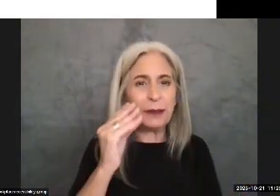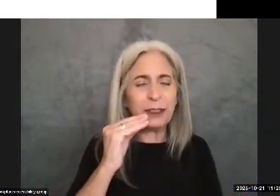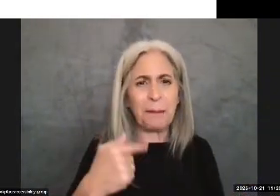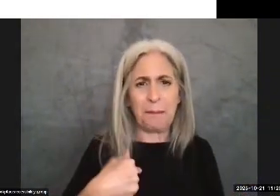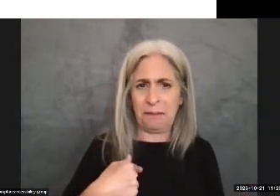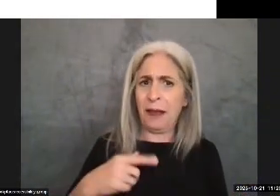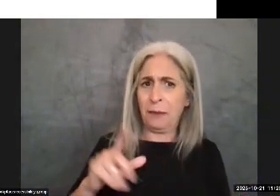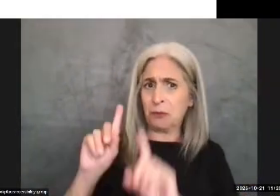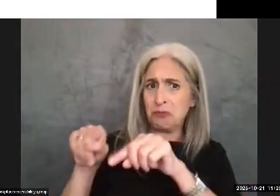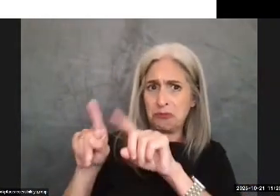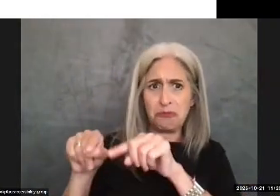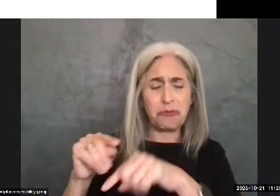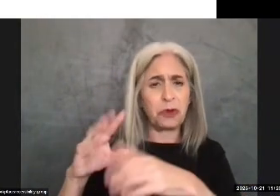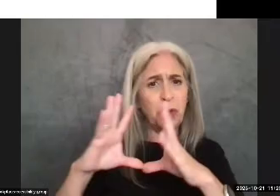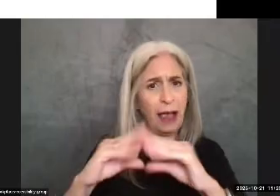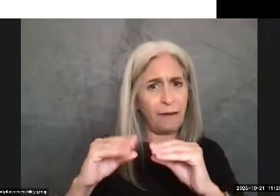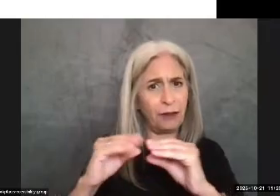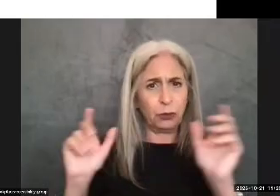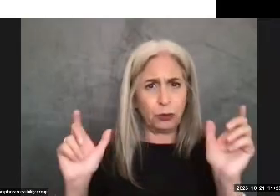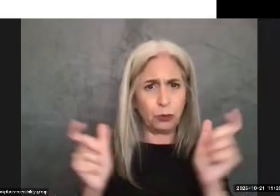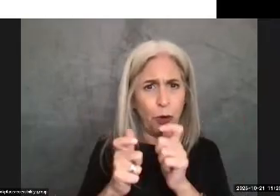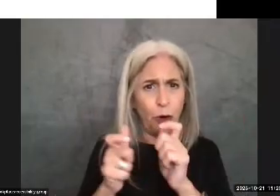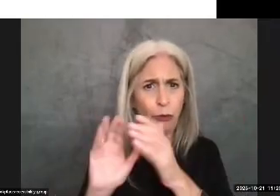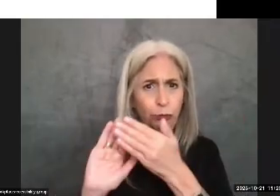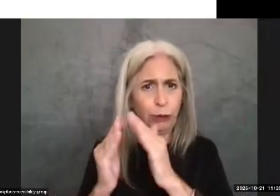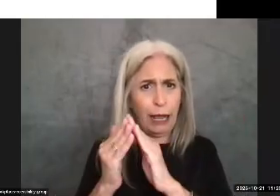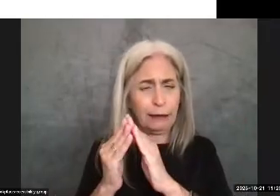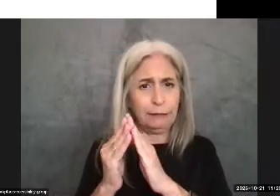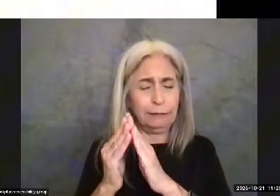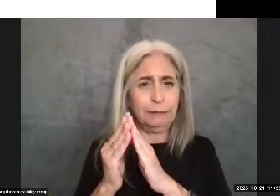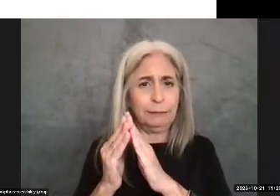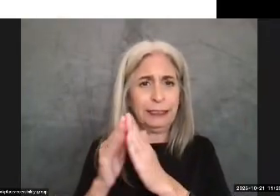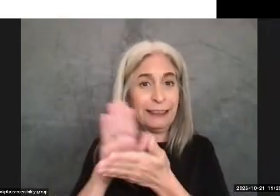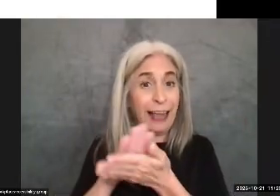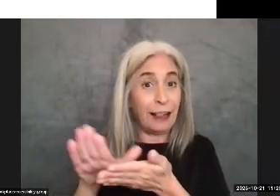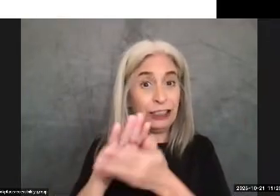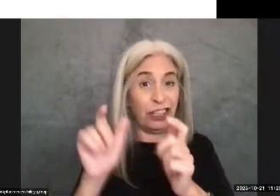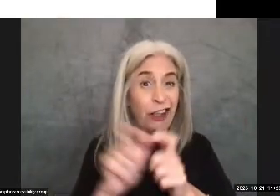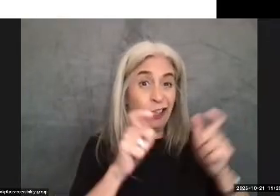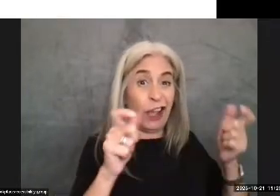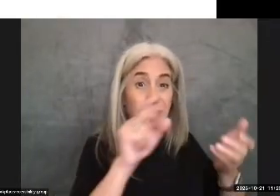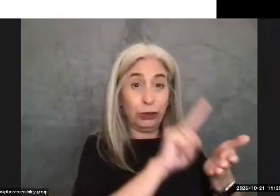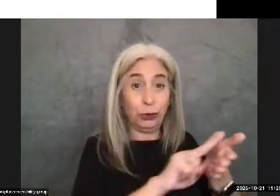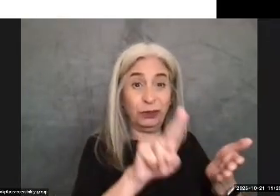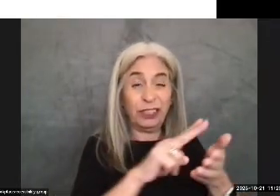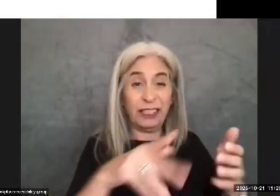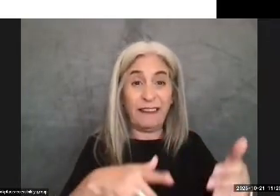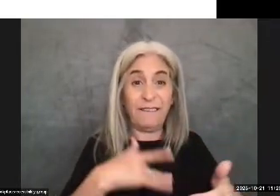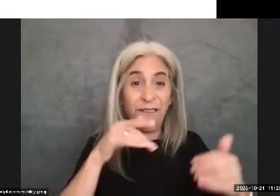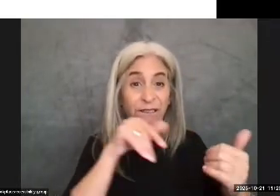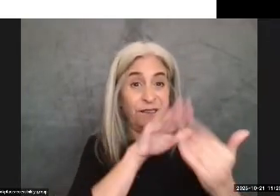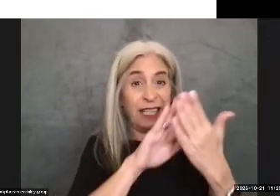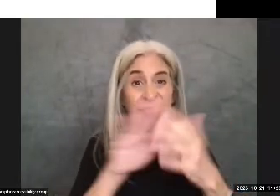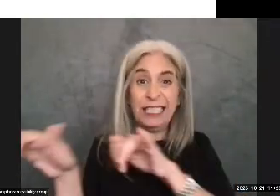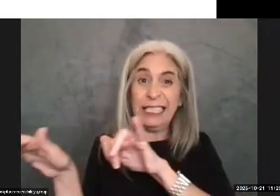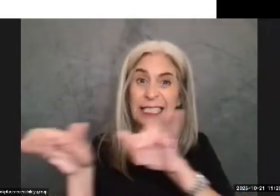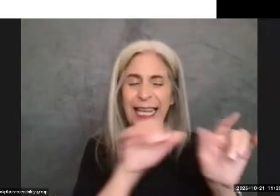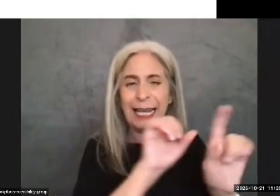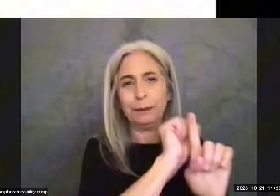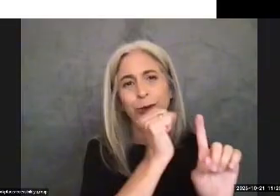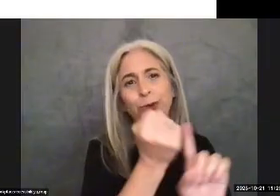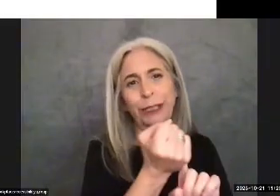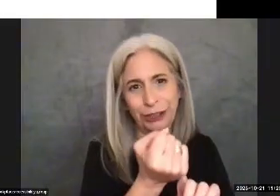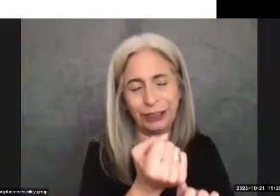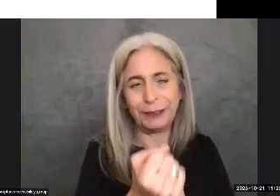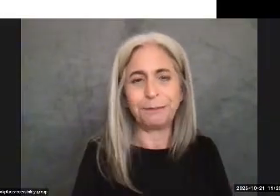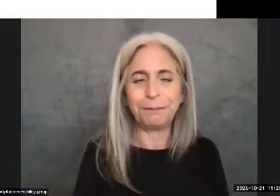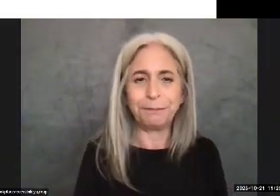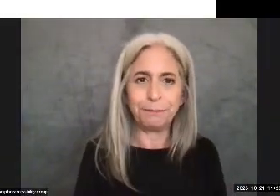Kathleen DeForest: I have been at conferences where very small community colleges and very large universities are facing the exact same situations.